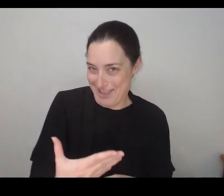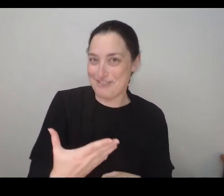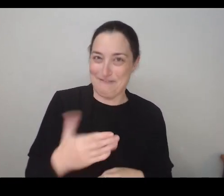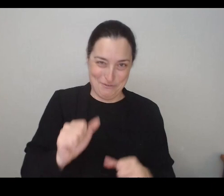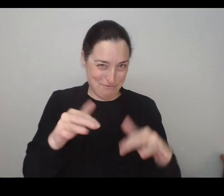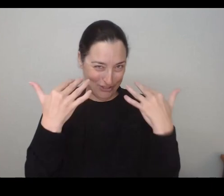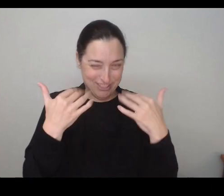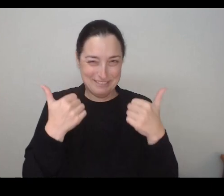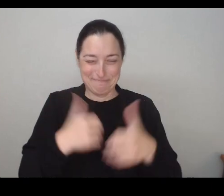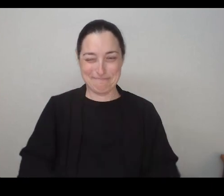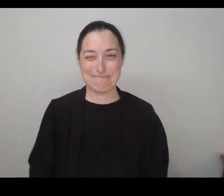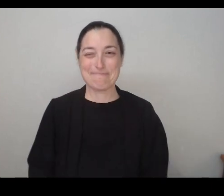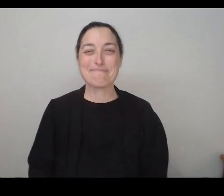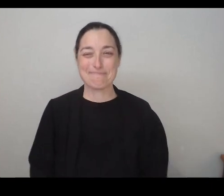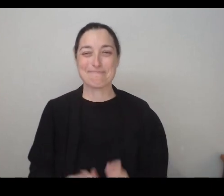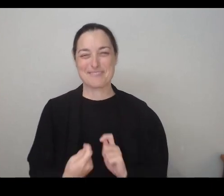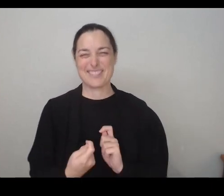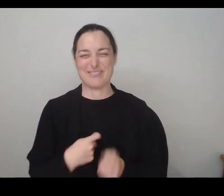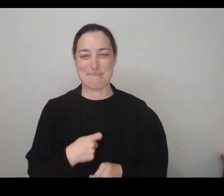(audience applauds)